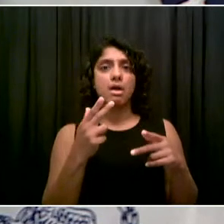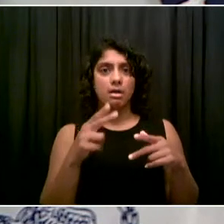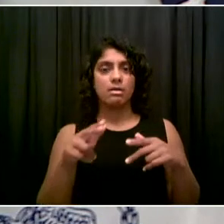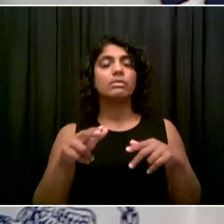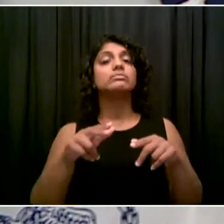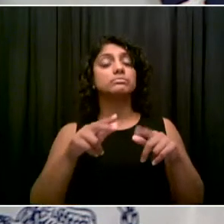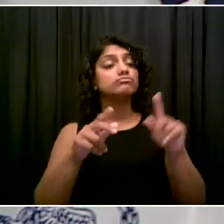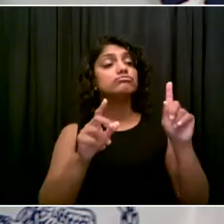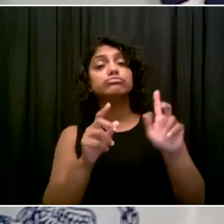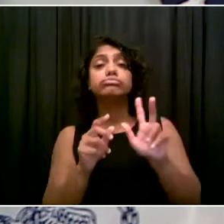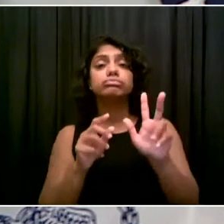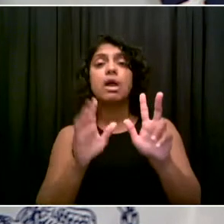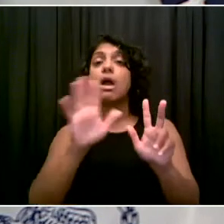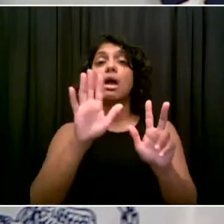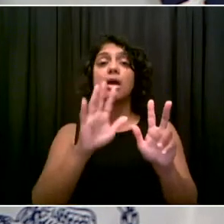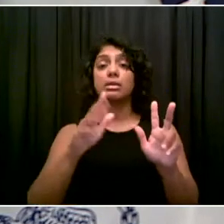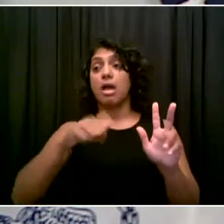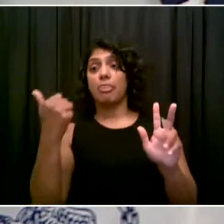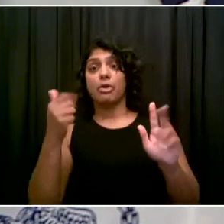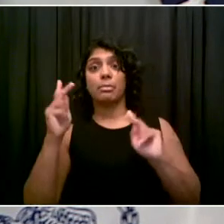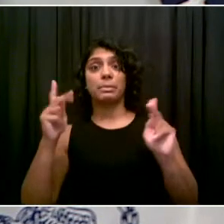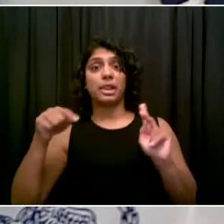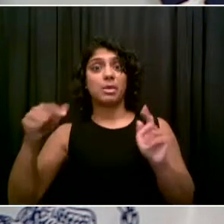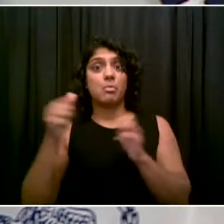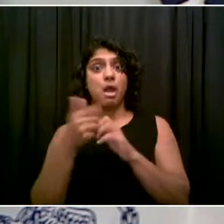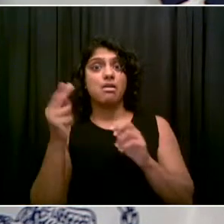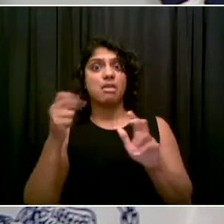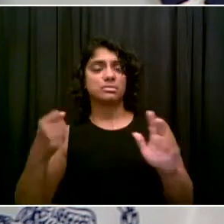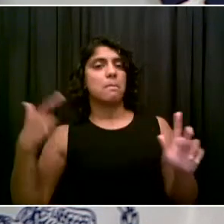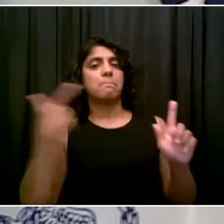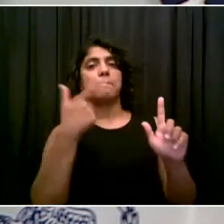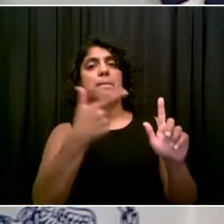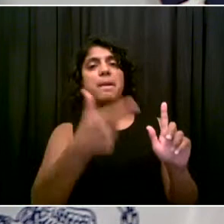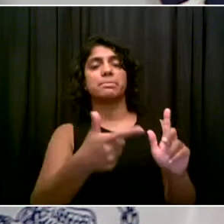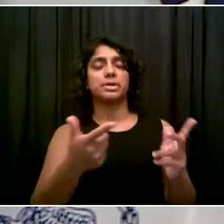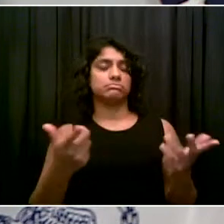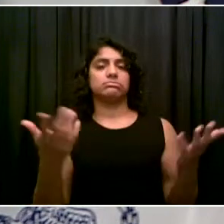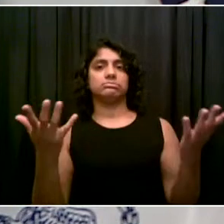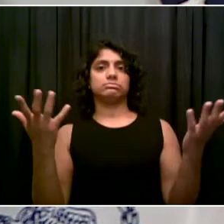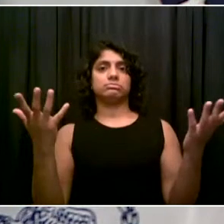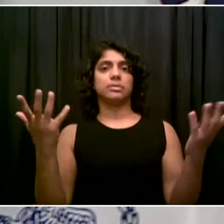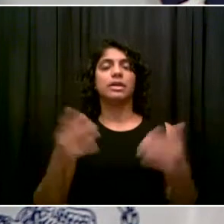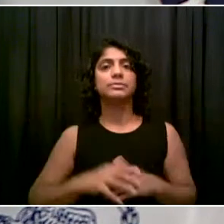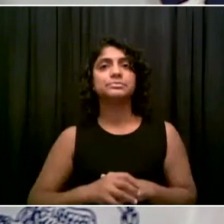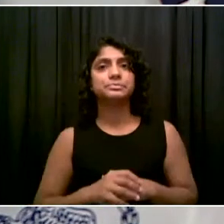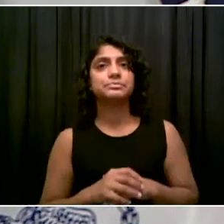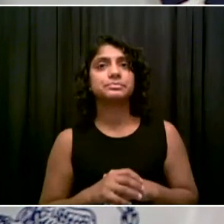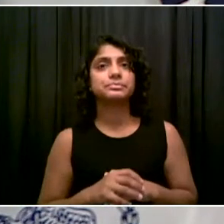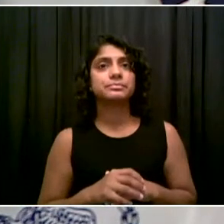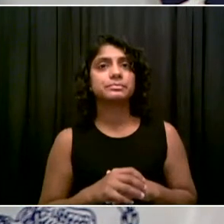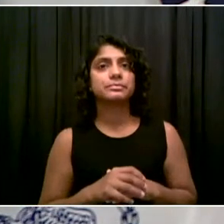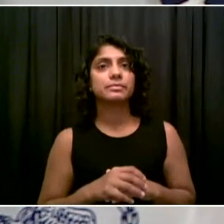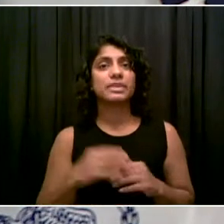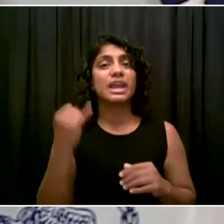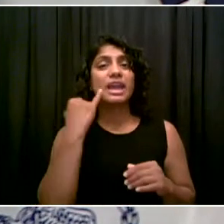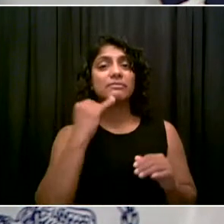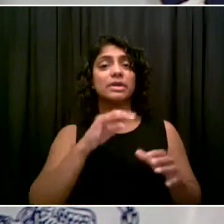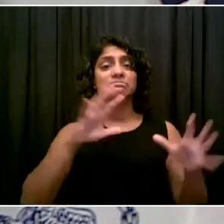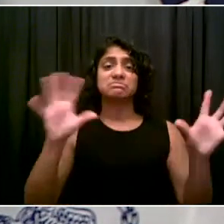THEM OUT IT